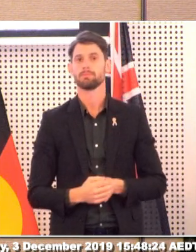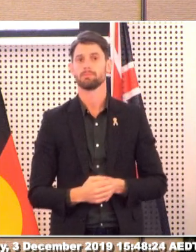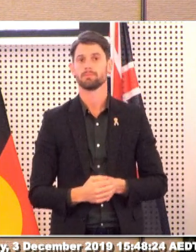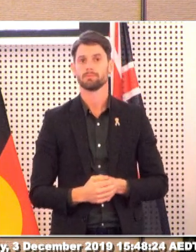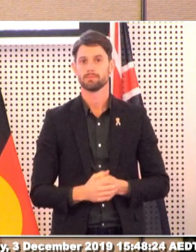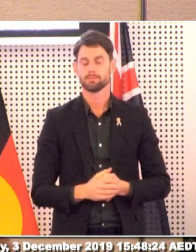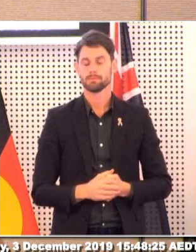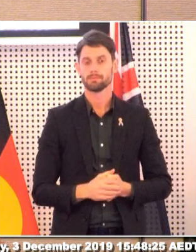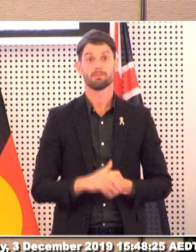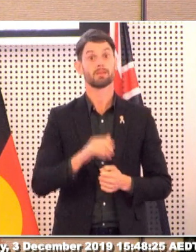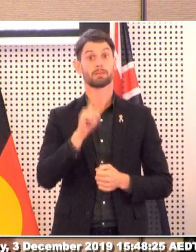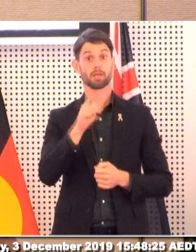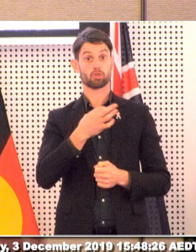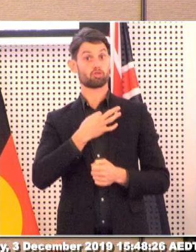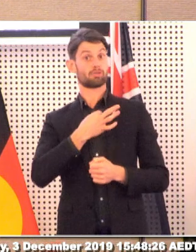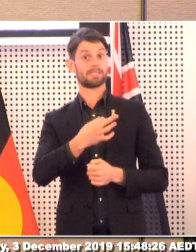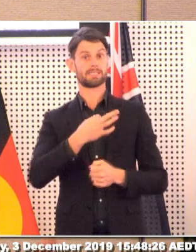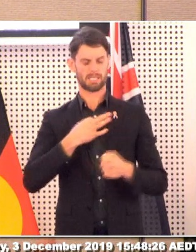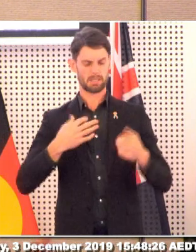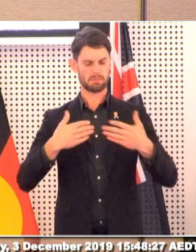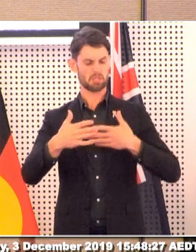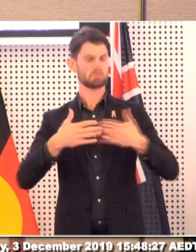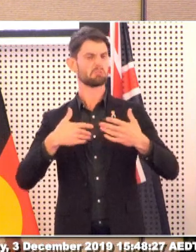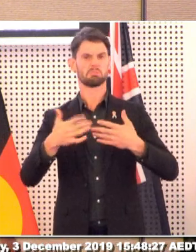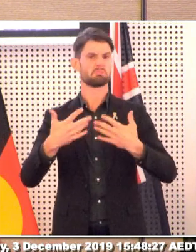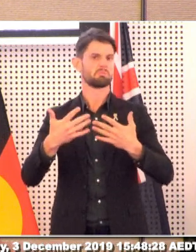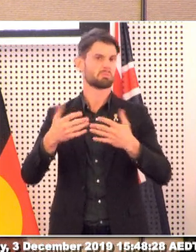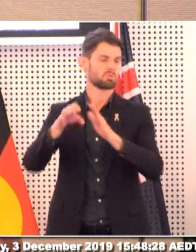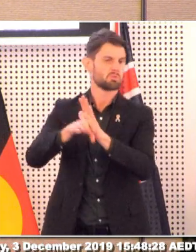only – the staff member can only access one – the incidents that they’ve submitted.